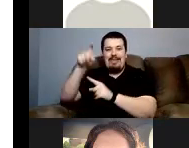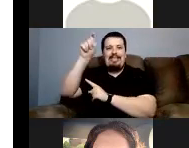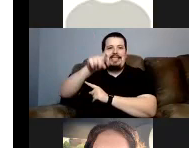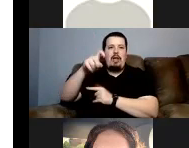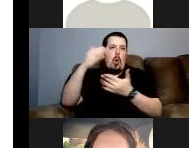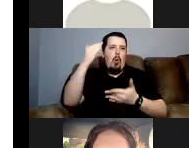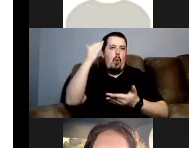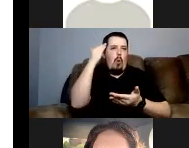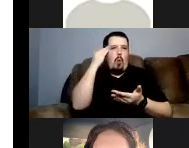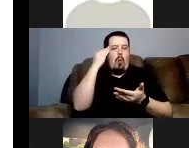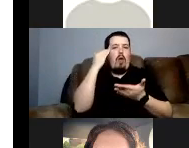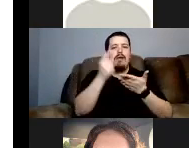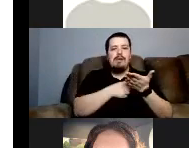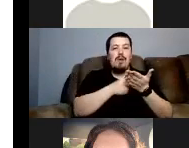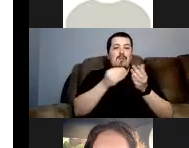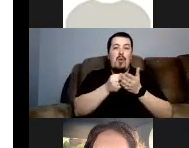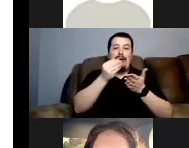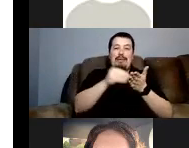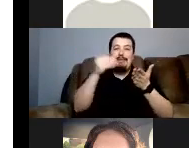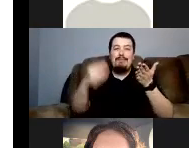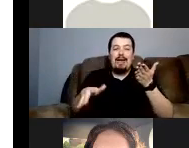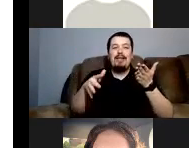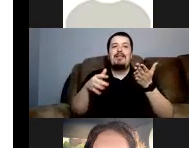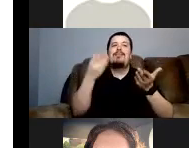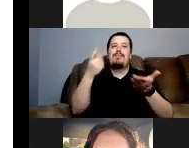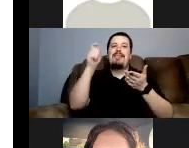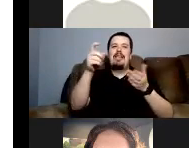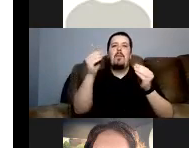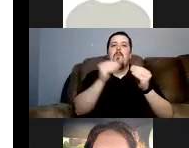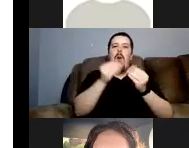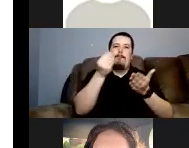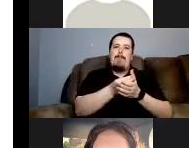could sometimes be more expensive we're probably gonna need a bigger pot of money to work with.